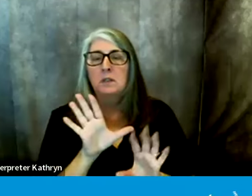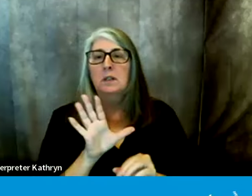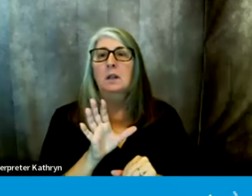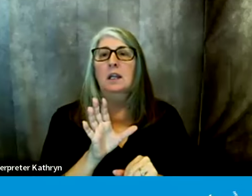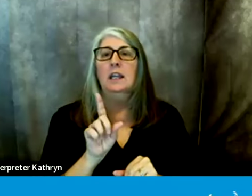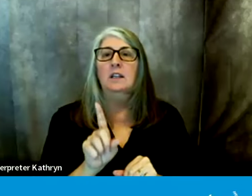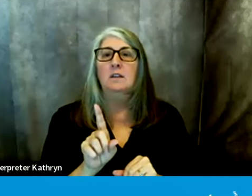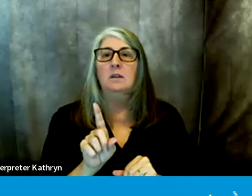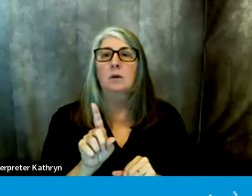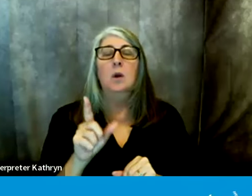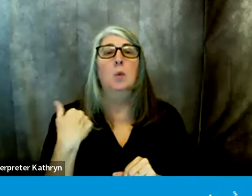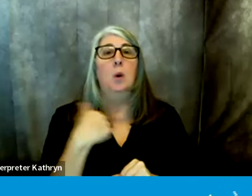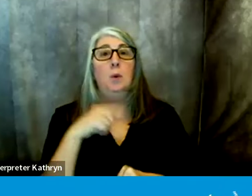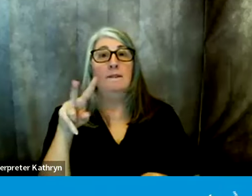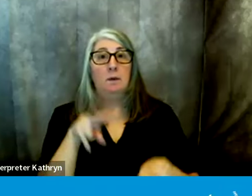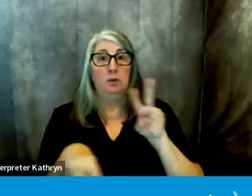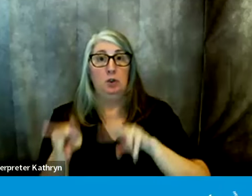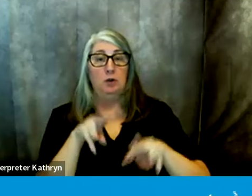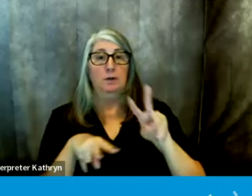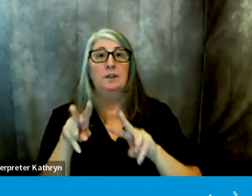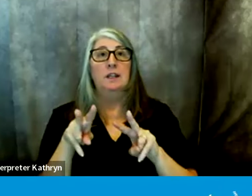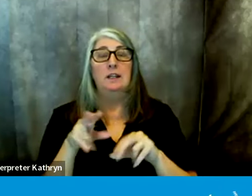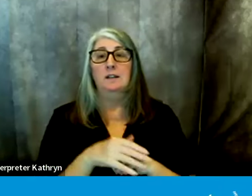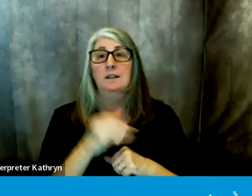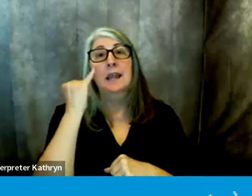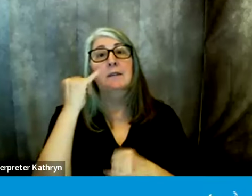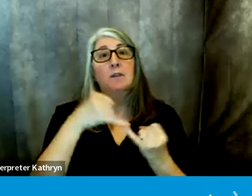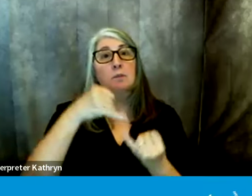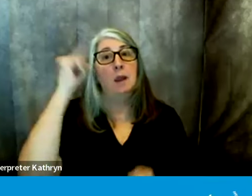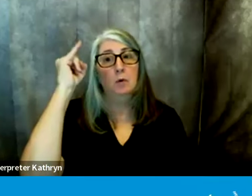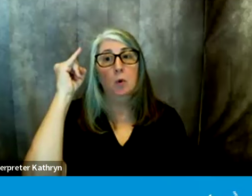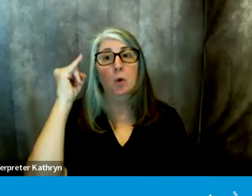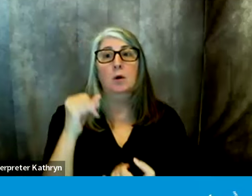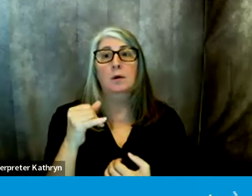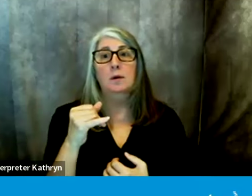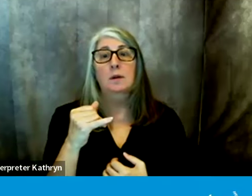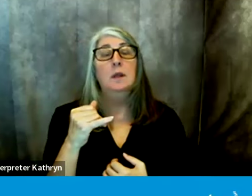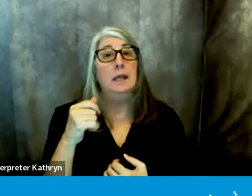What we observed is if the spinal cord is responsive to the neuromodulation,